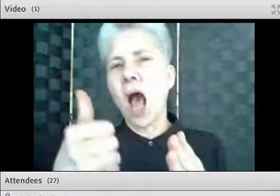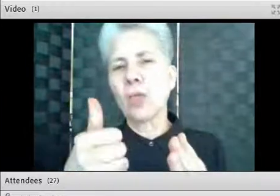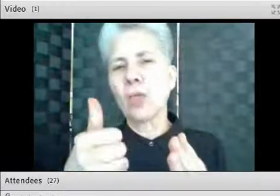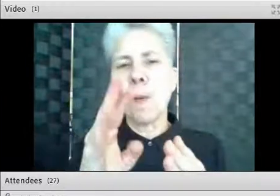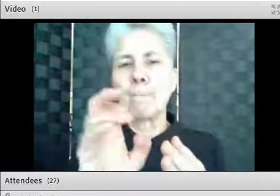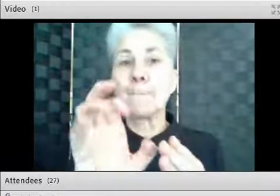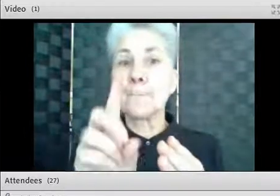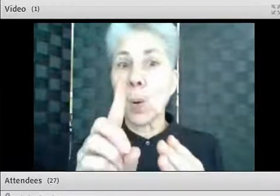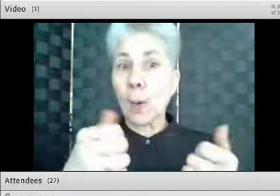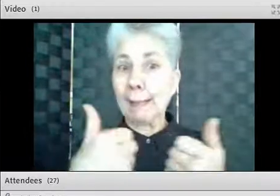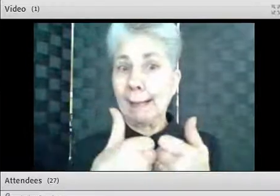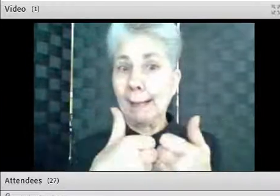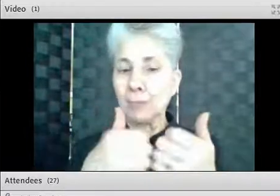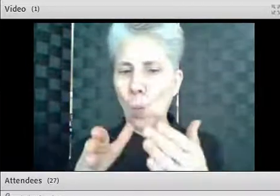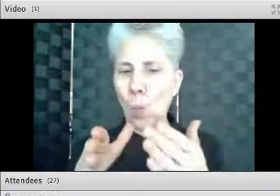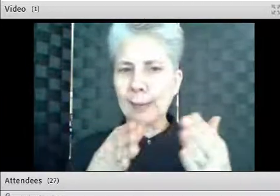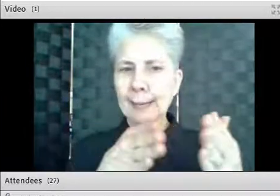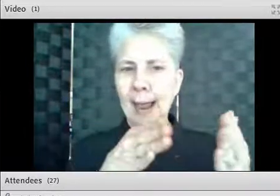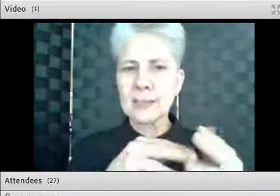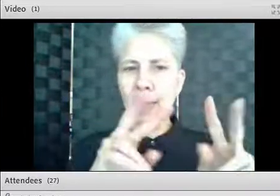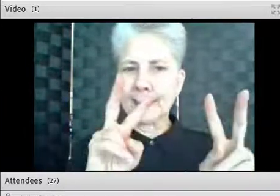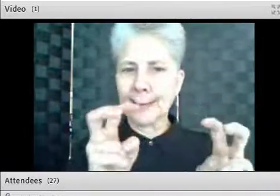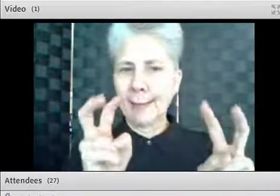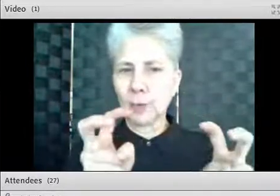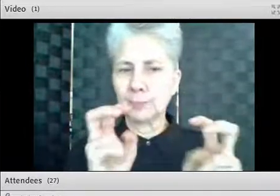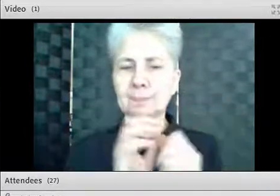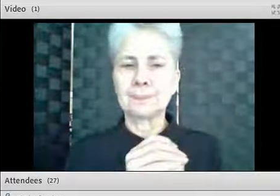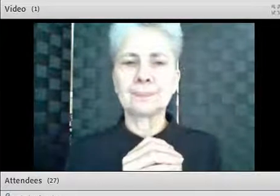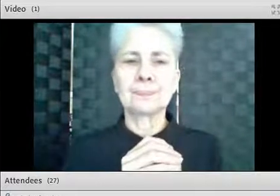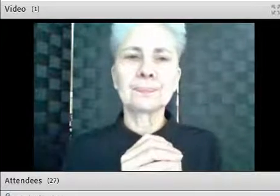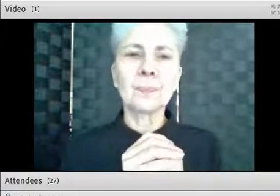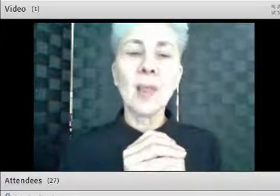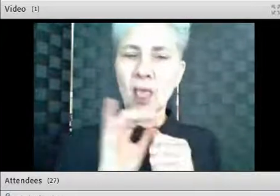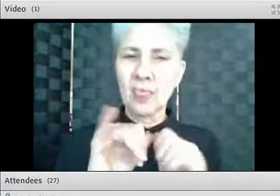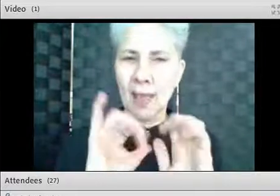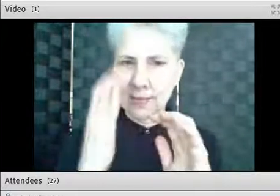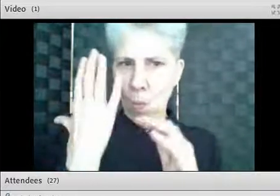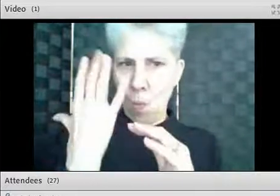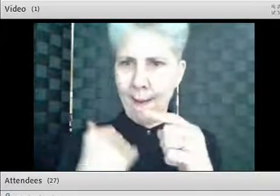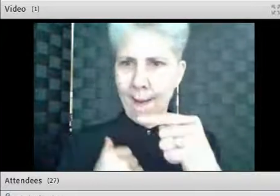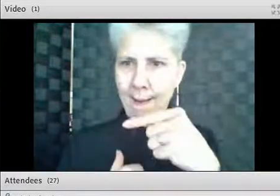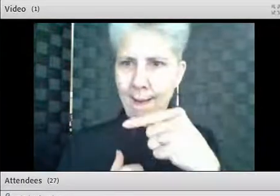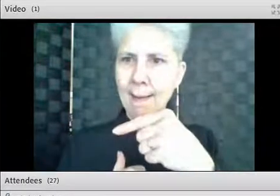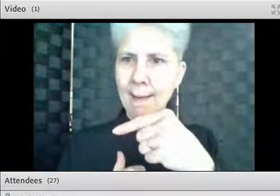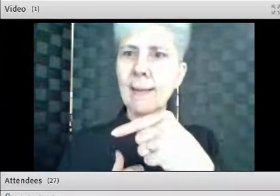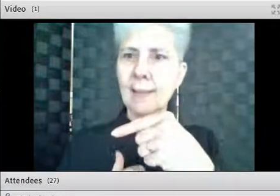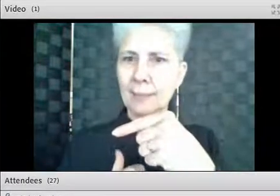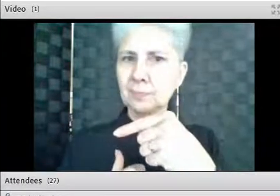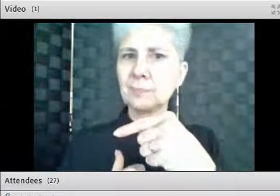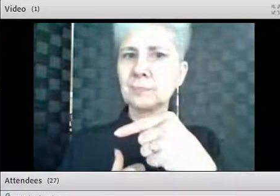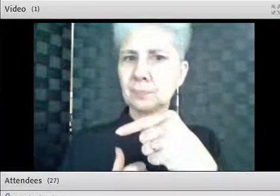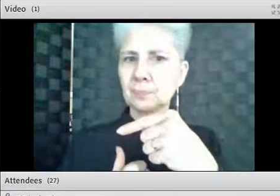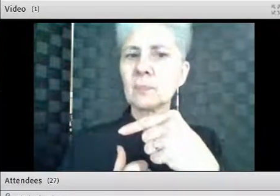by the title, okay, of the book, so that's why, according to the -- Hold on. Up to this instruction